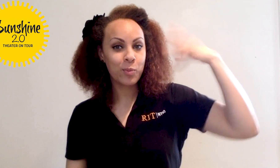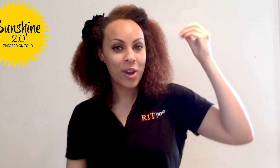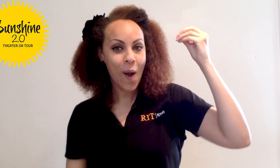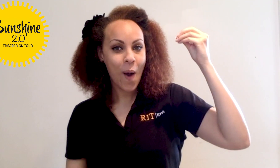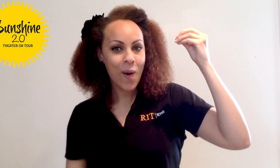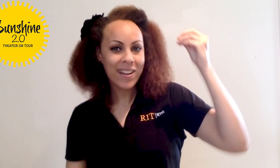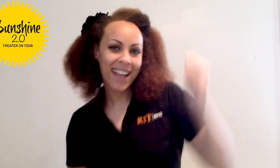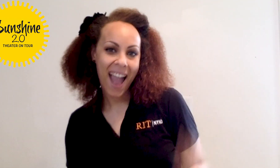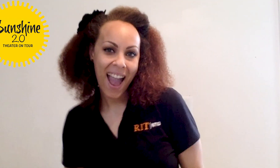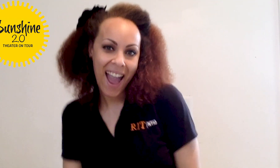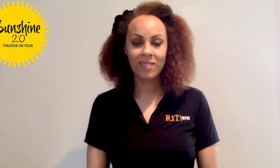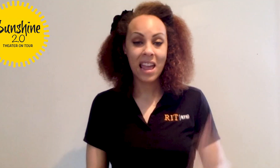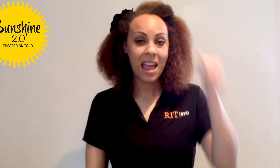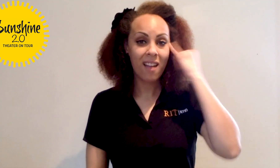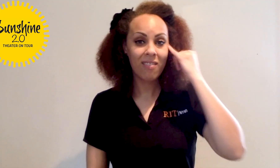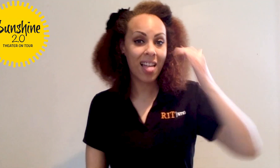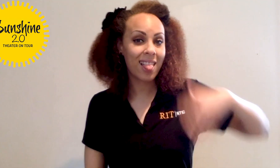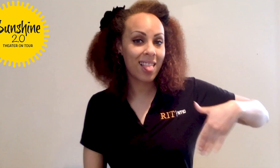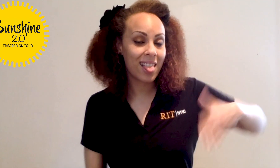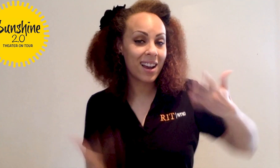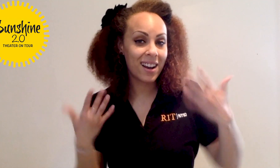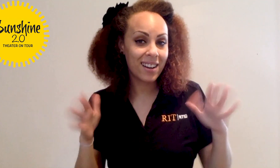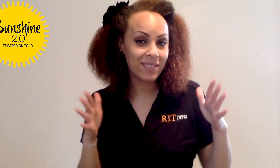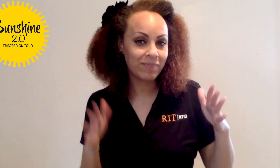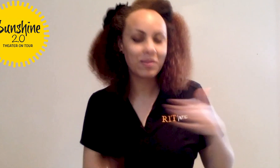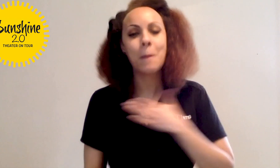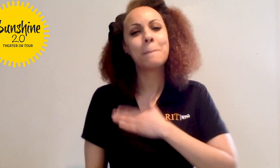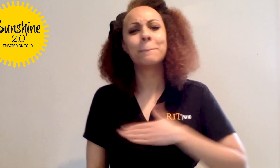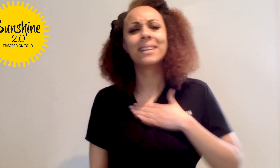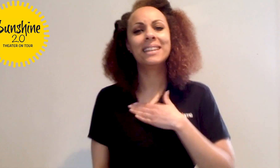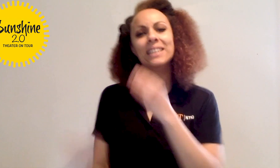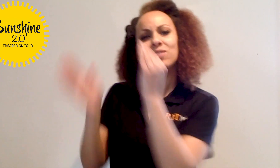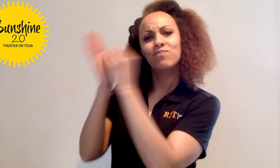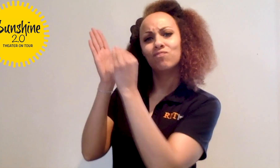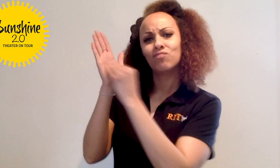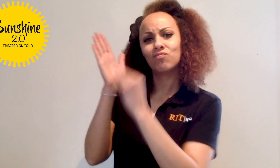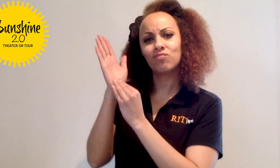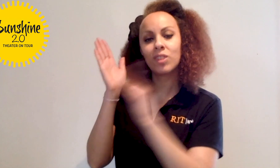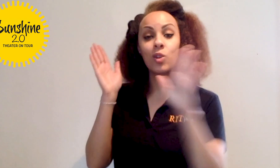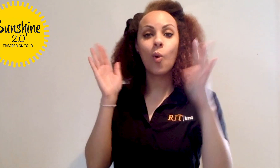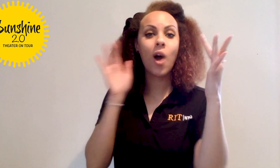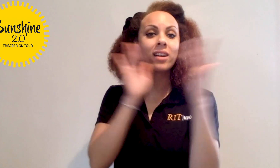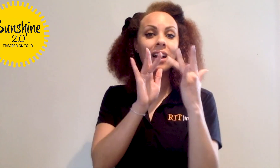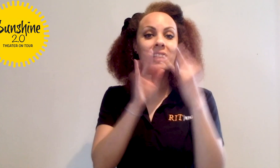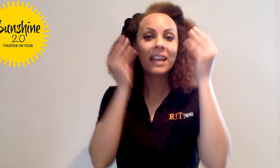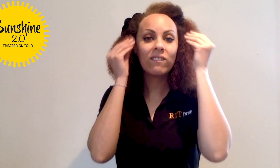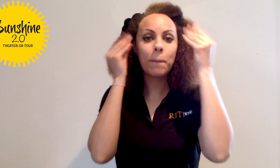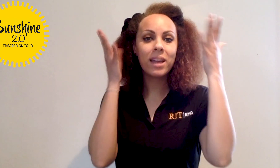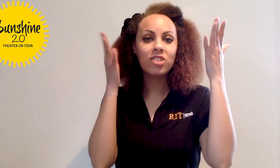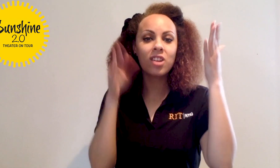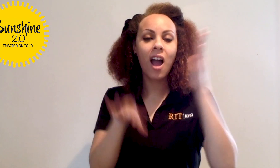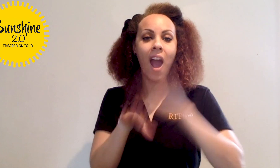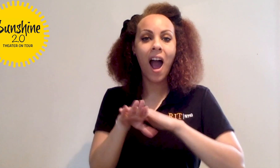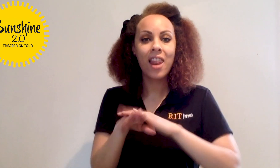Sunshine 2.0. If you haven’t done so already, please fill out our contact information